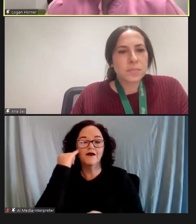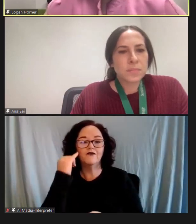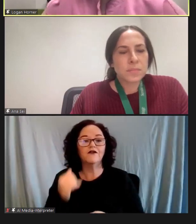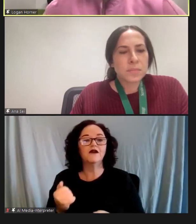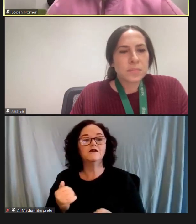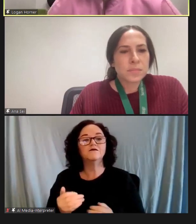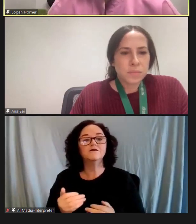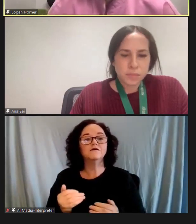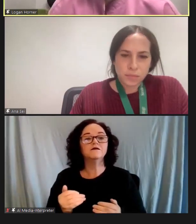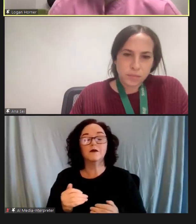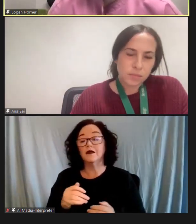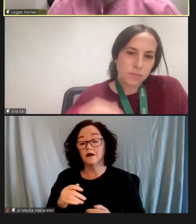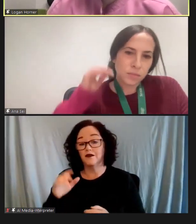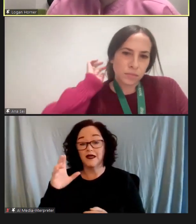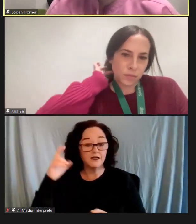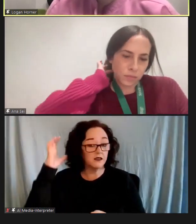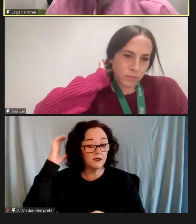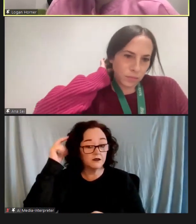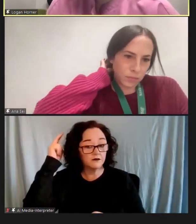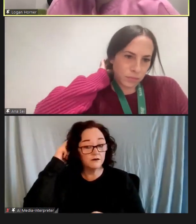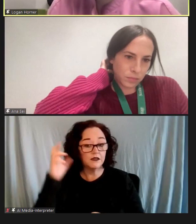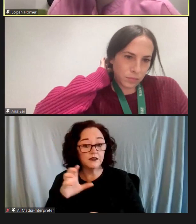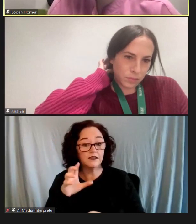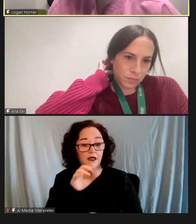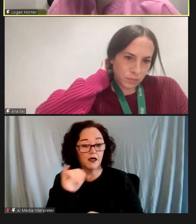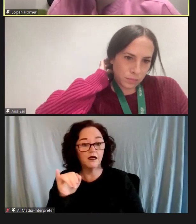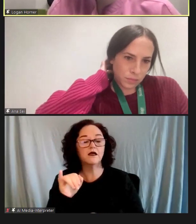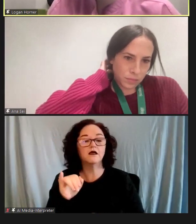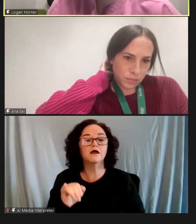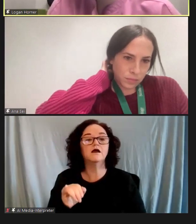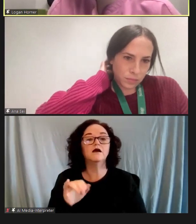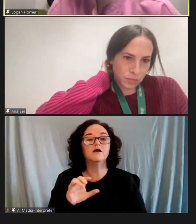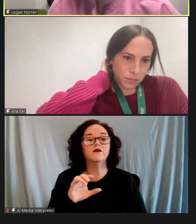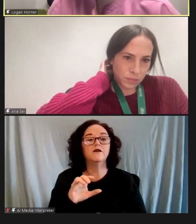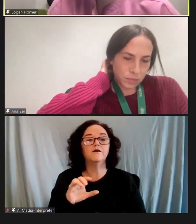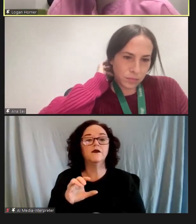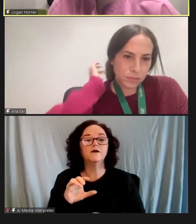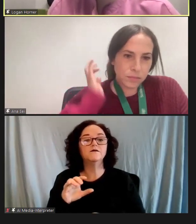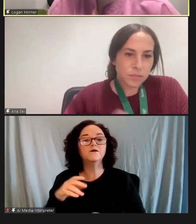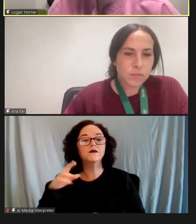looking at do we have enlarged